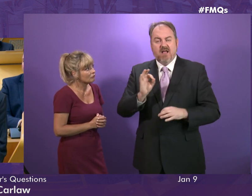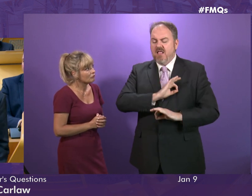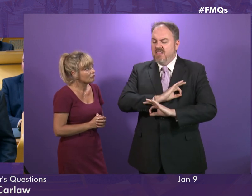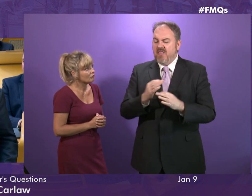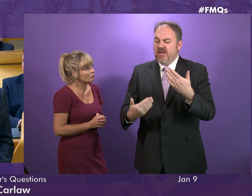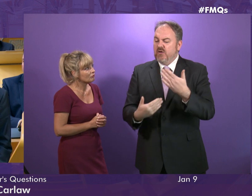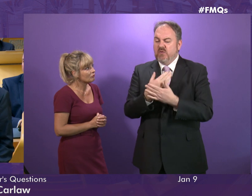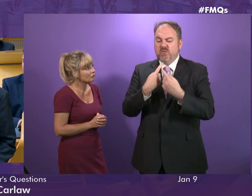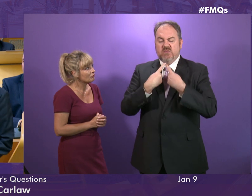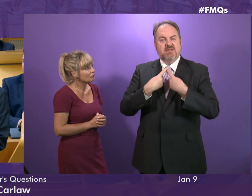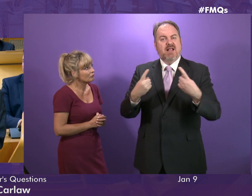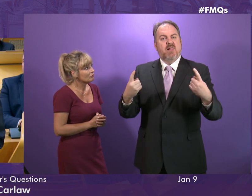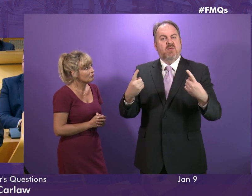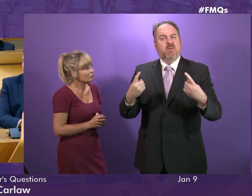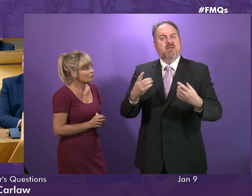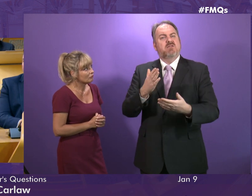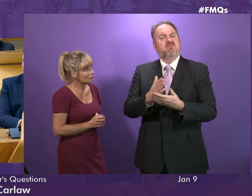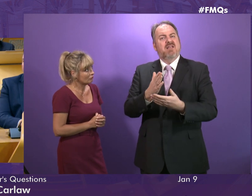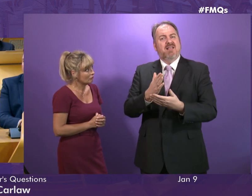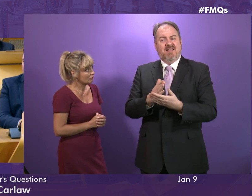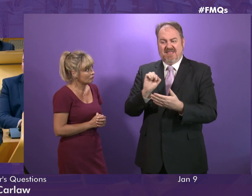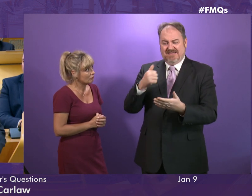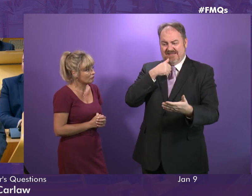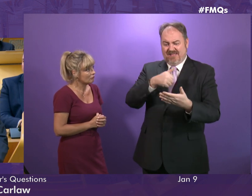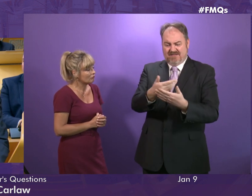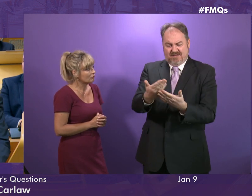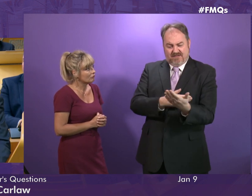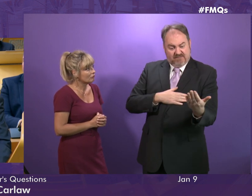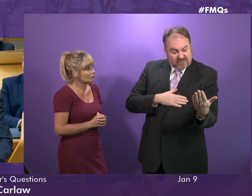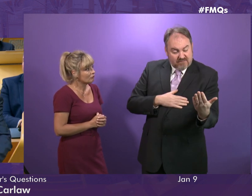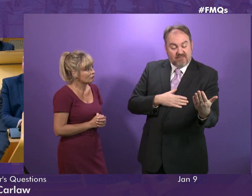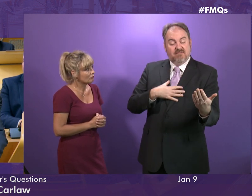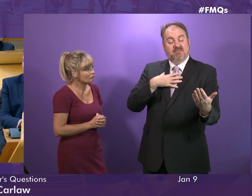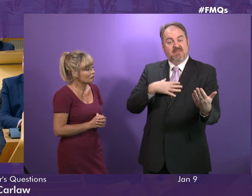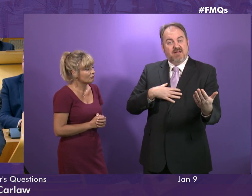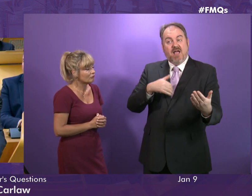to say—that is what he said in his letter. I know that education is no longer the Government’s